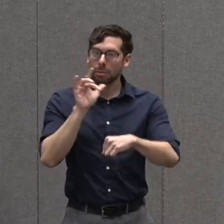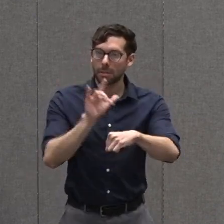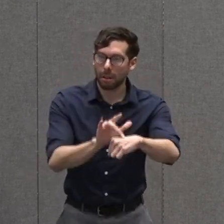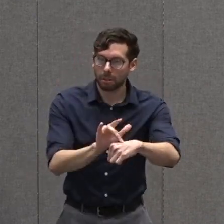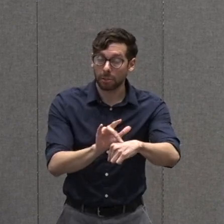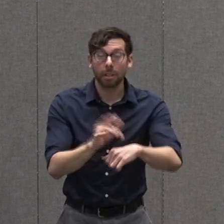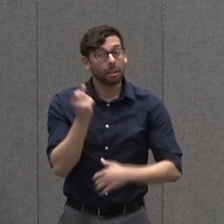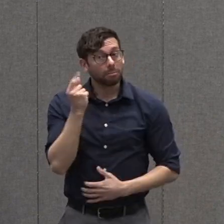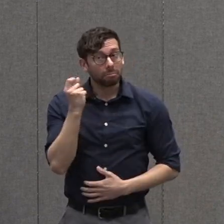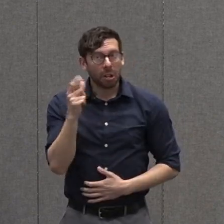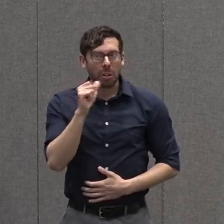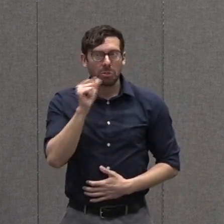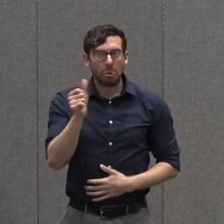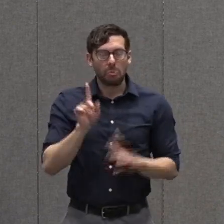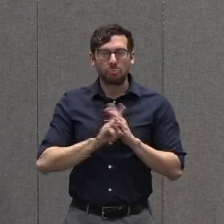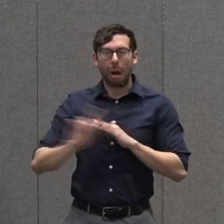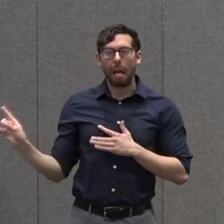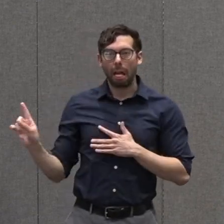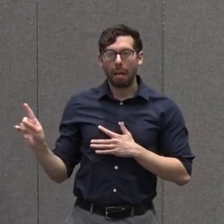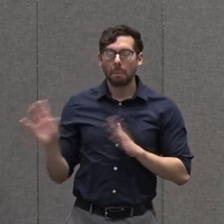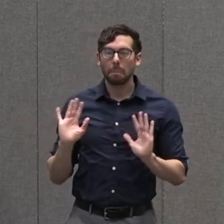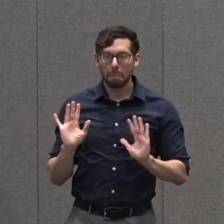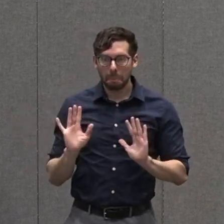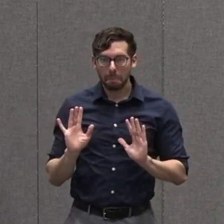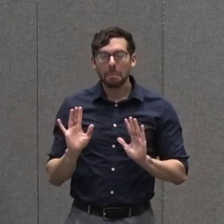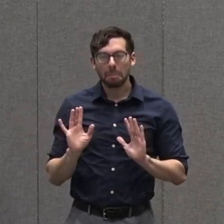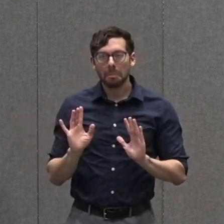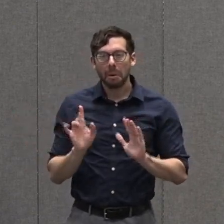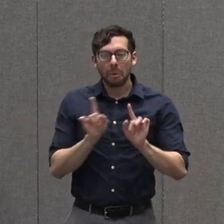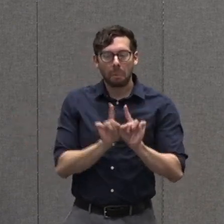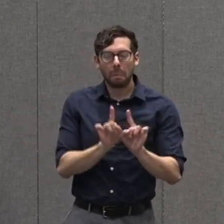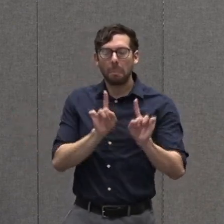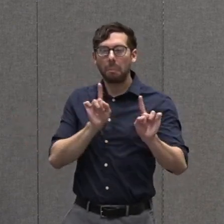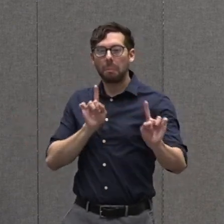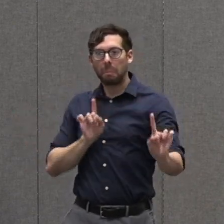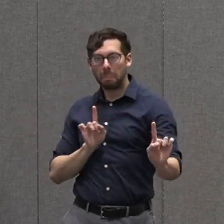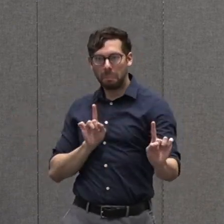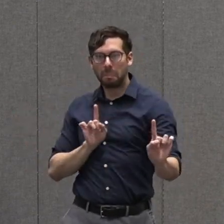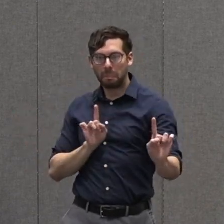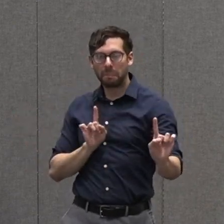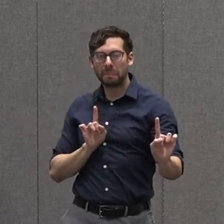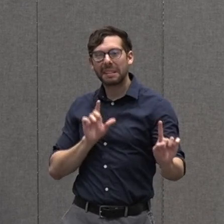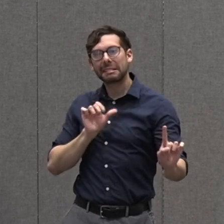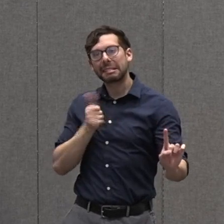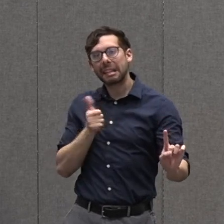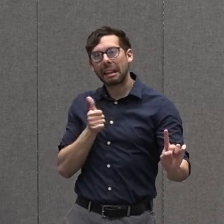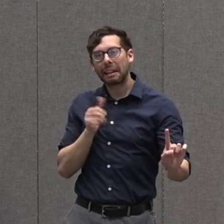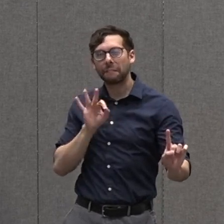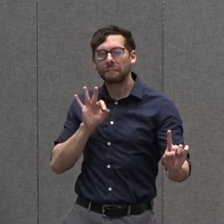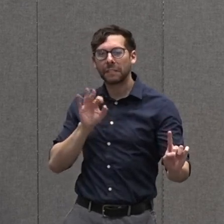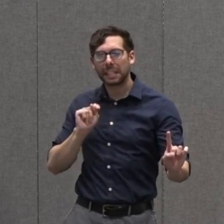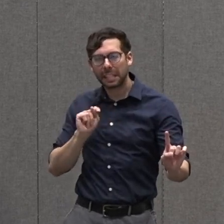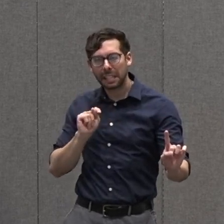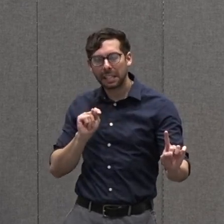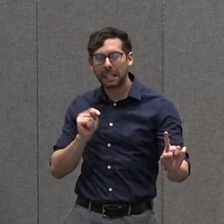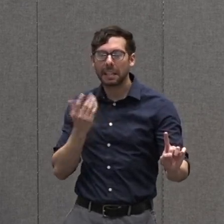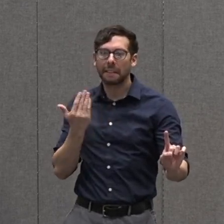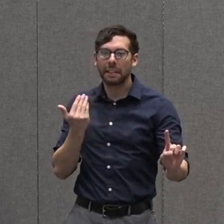Keep a respectful distance, 10 or 15 feet, take a picture if you've got a phone, and leave it alone, walk away from it.